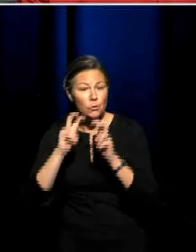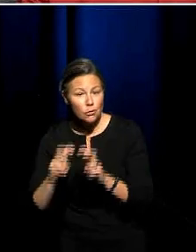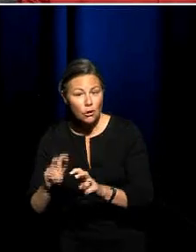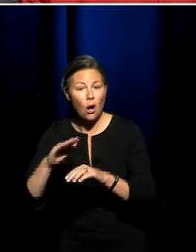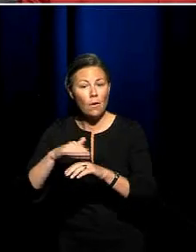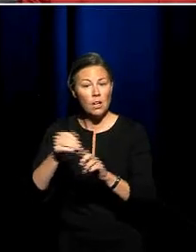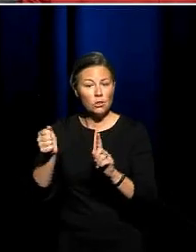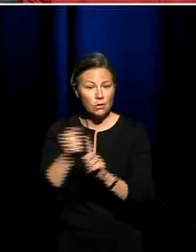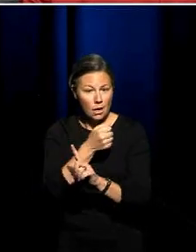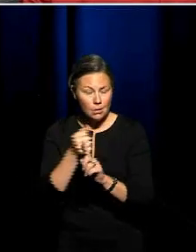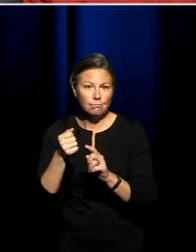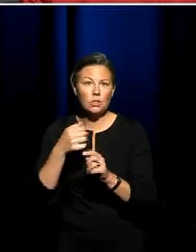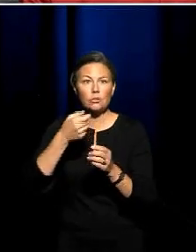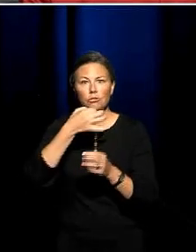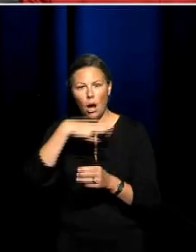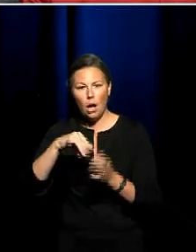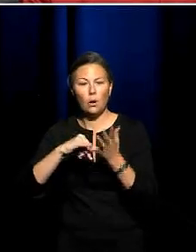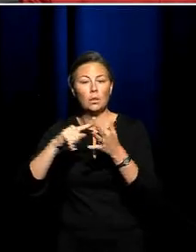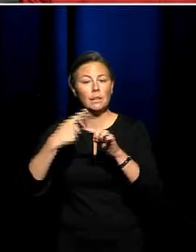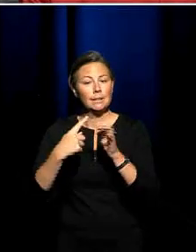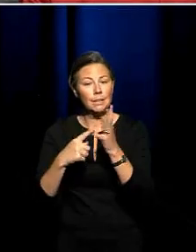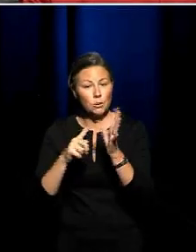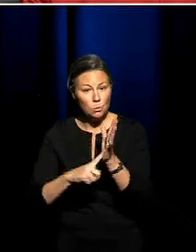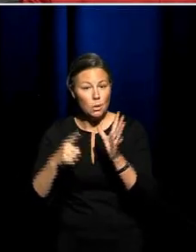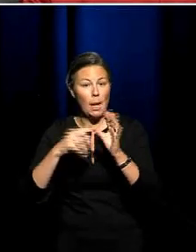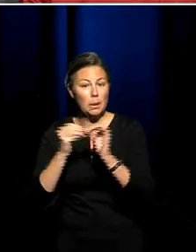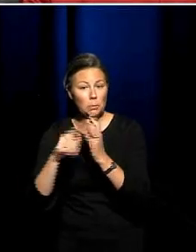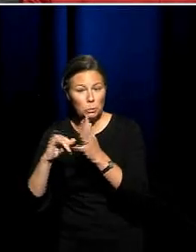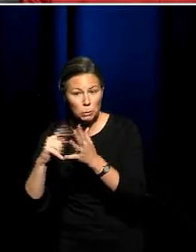to Child Sexual Abuse, the Royal Commission into Aboriginal Deaths in